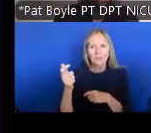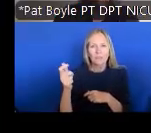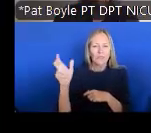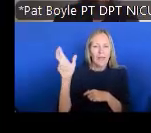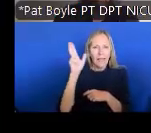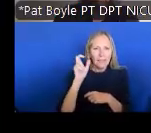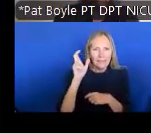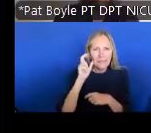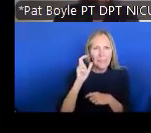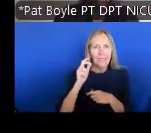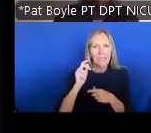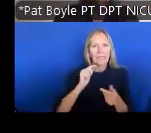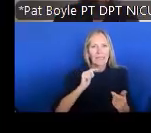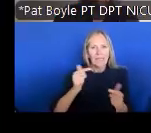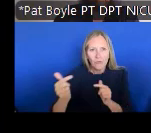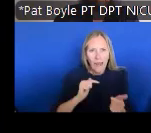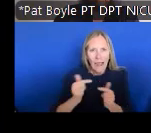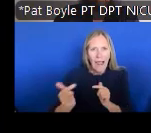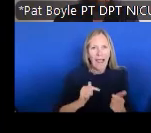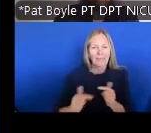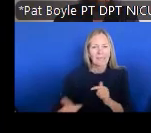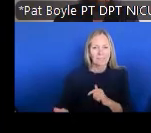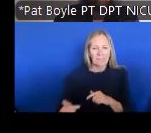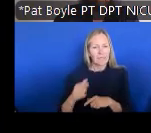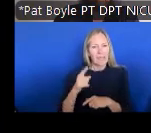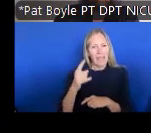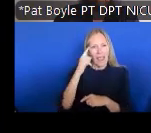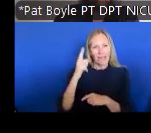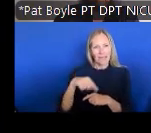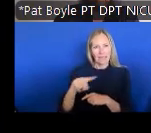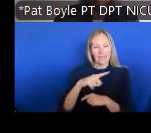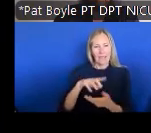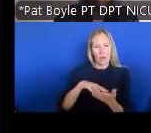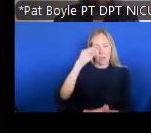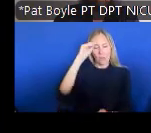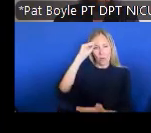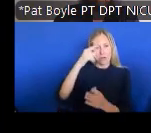interact, and I think they're learning through sensitive adult